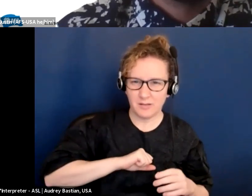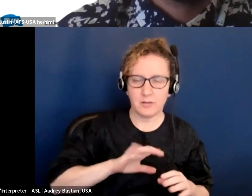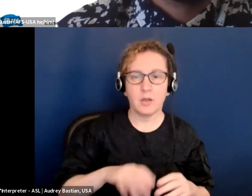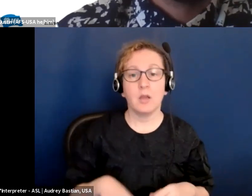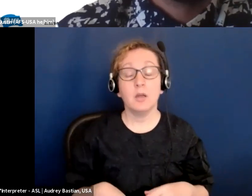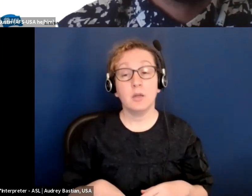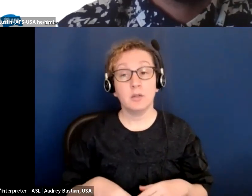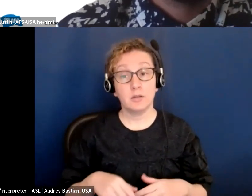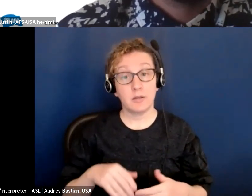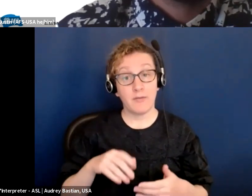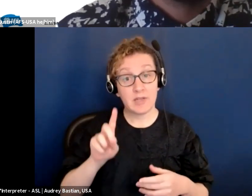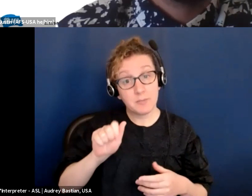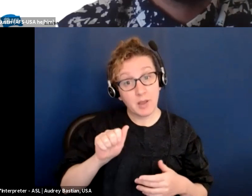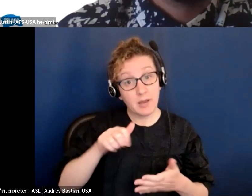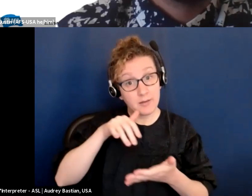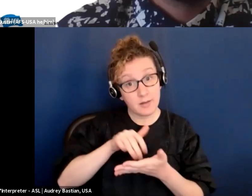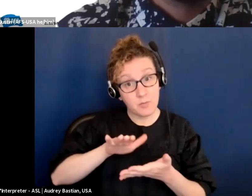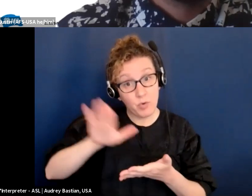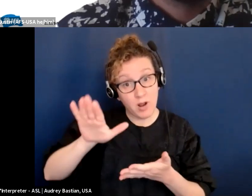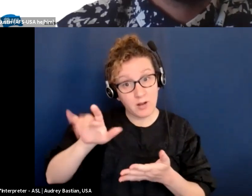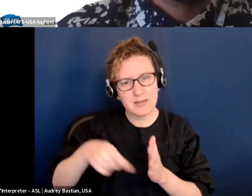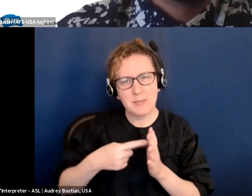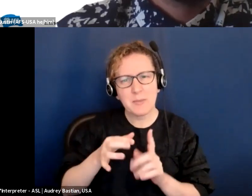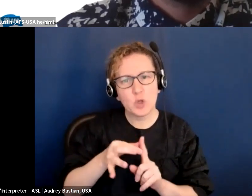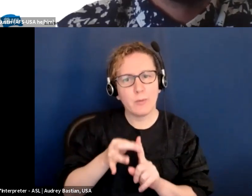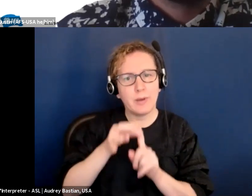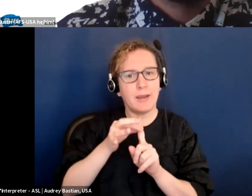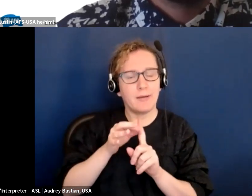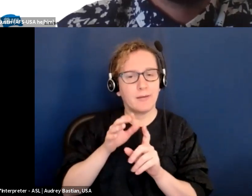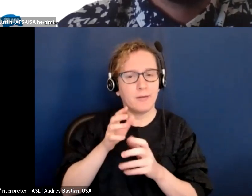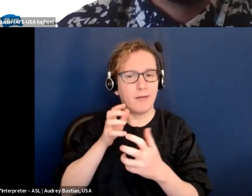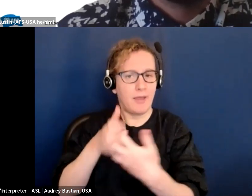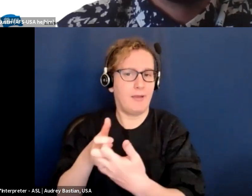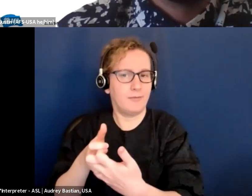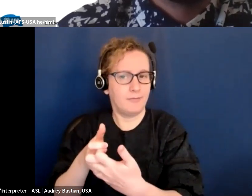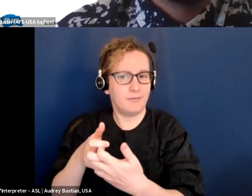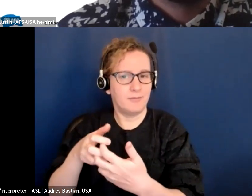can give you a unique insight to other cultures. I hope that you will be around for the webinar